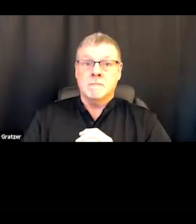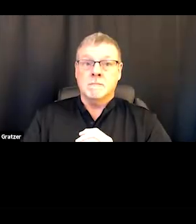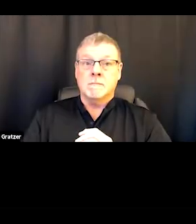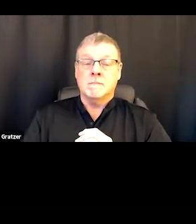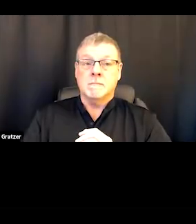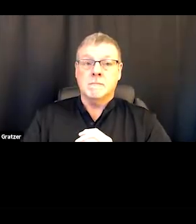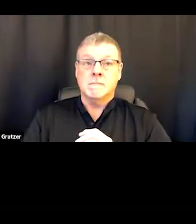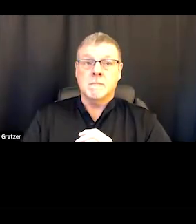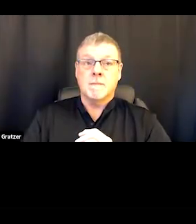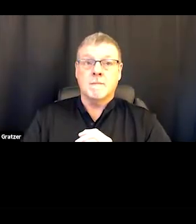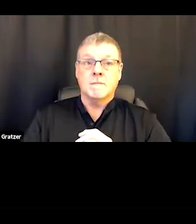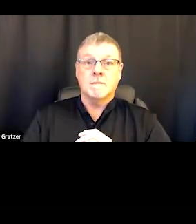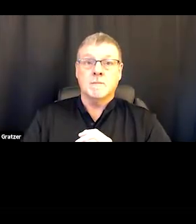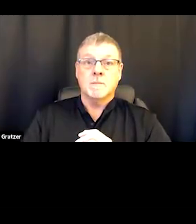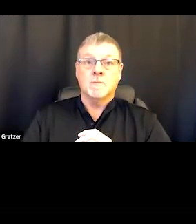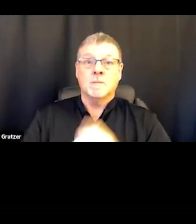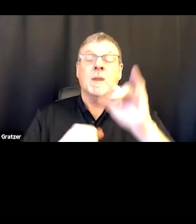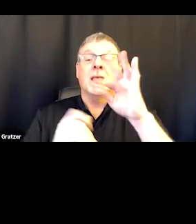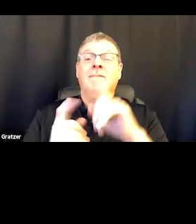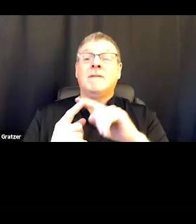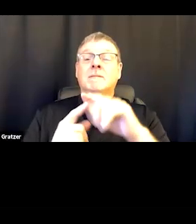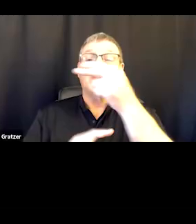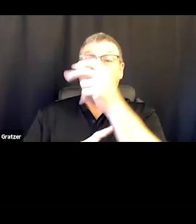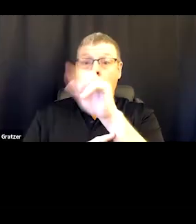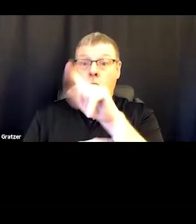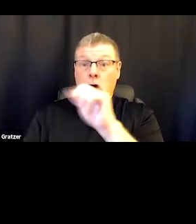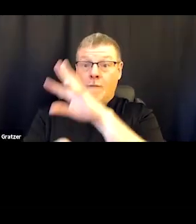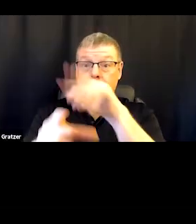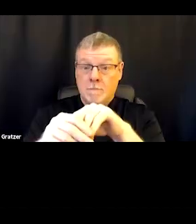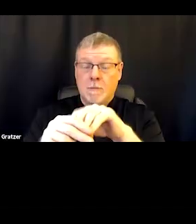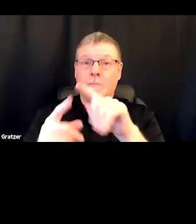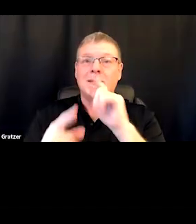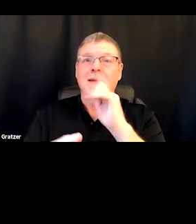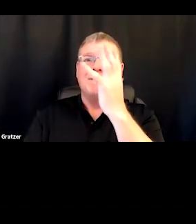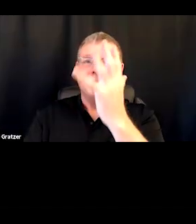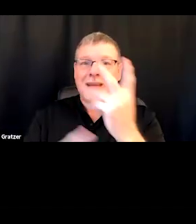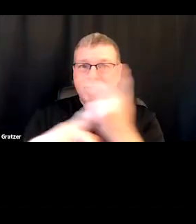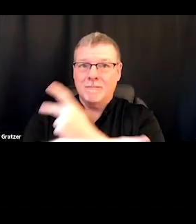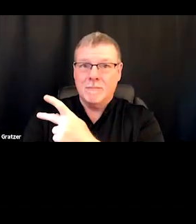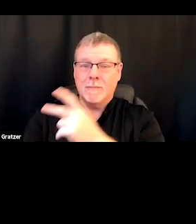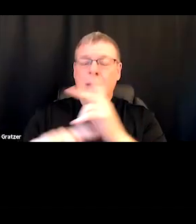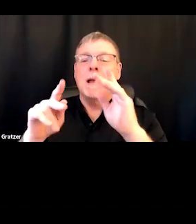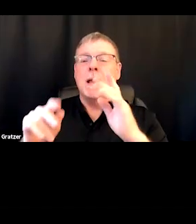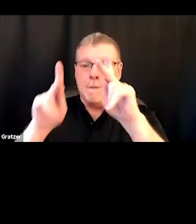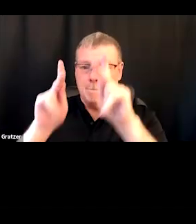Does HEART change transportation rates? If HEART is on a call, it is five times more likely that that person is gonna be transported